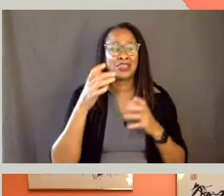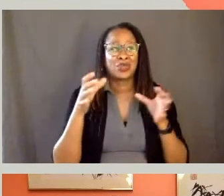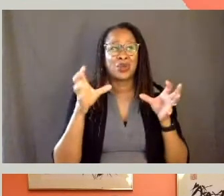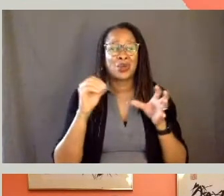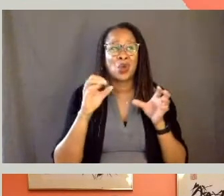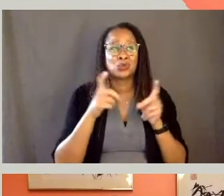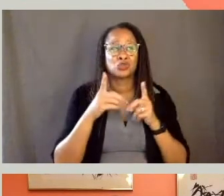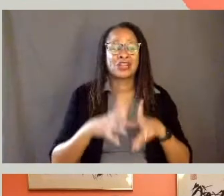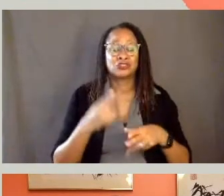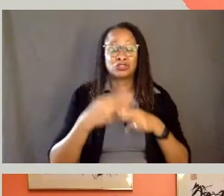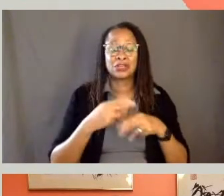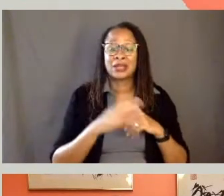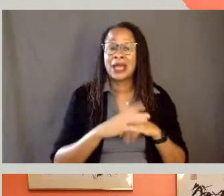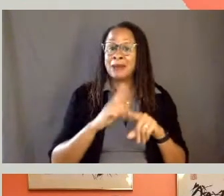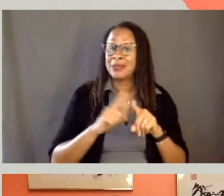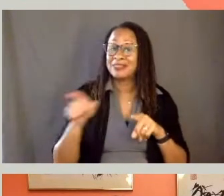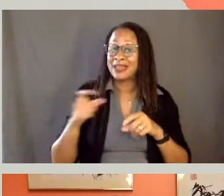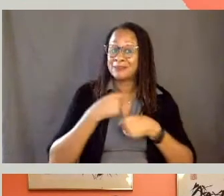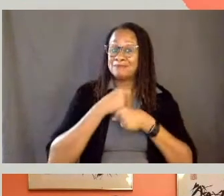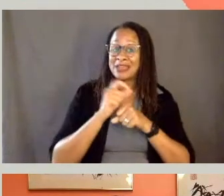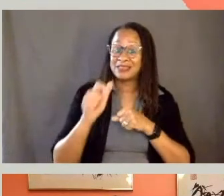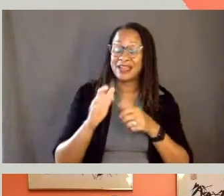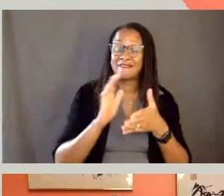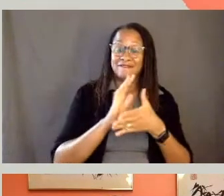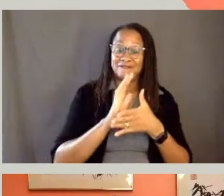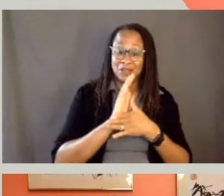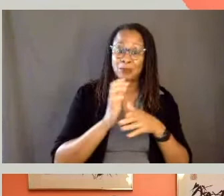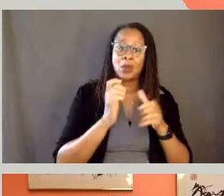But they made a film with just narration from people